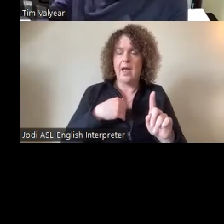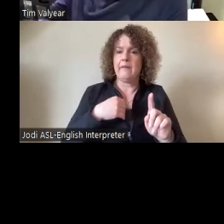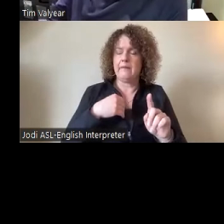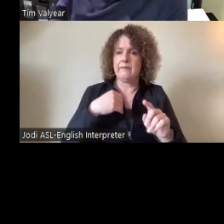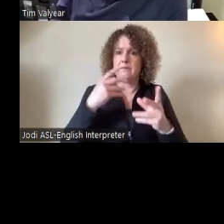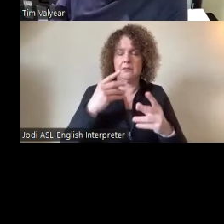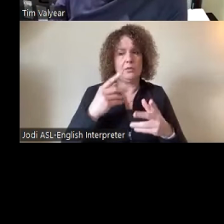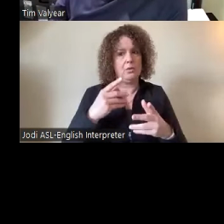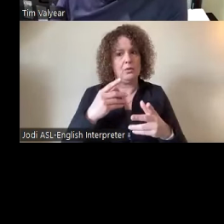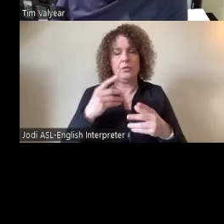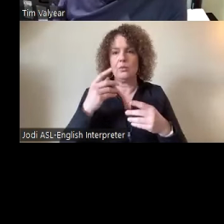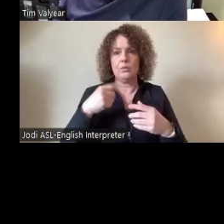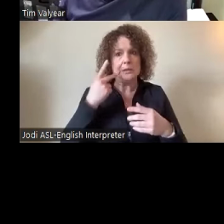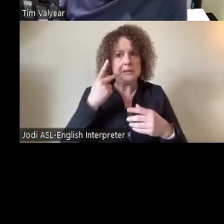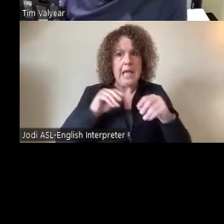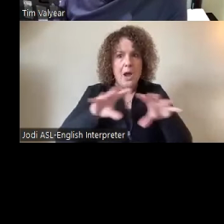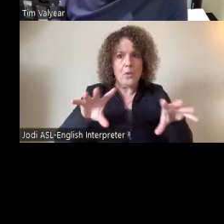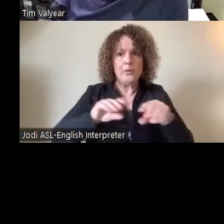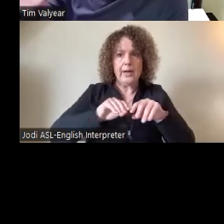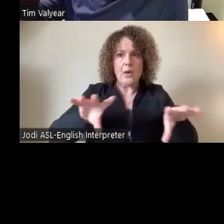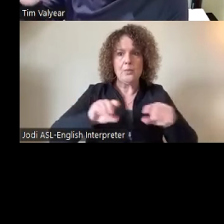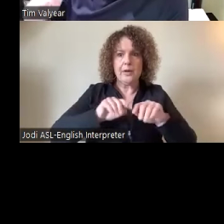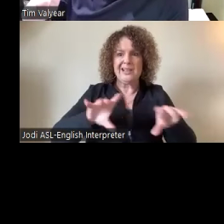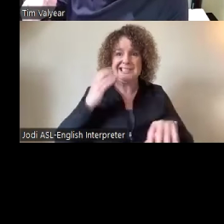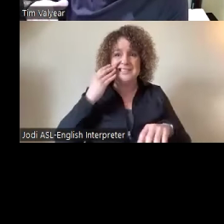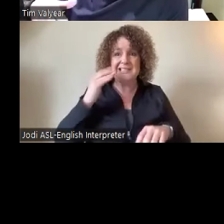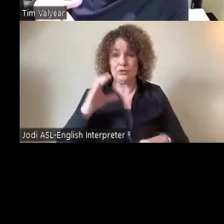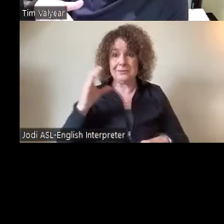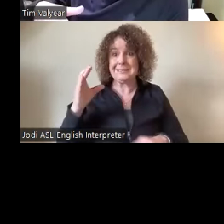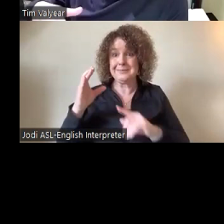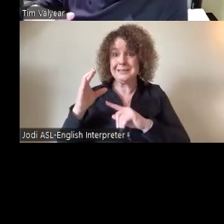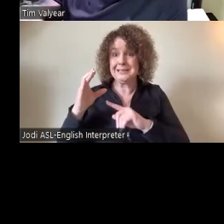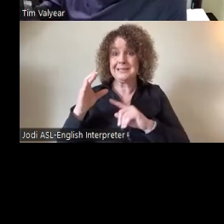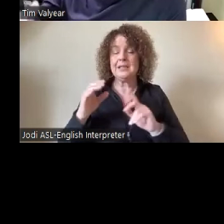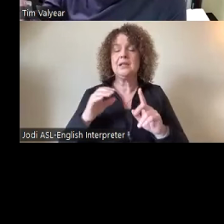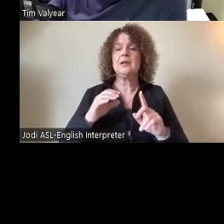to use. In the hospital, we have written instructions. We had so many